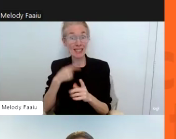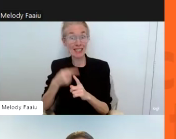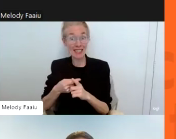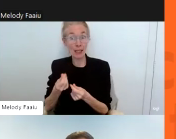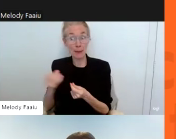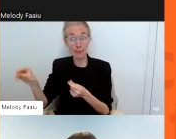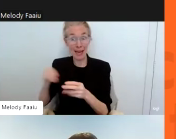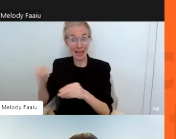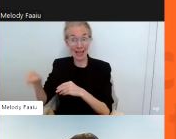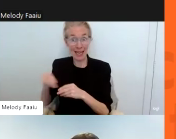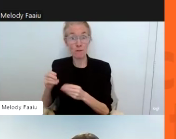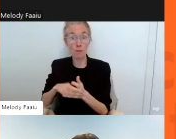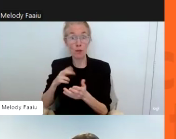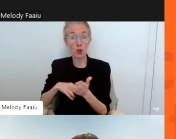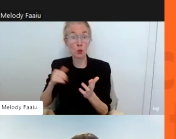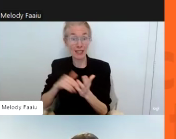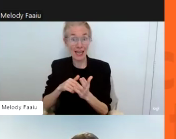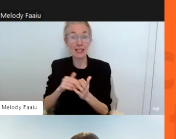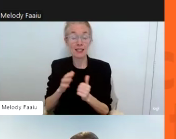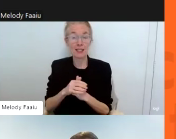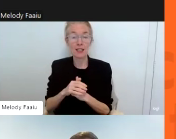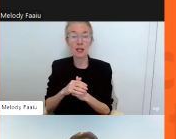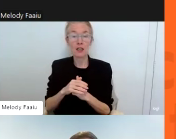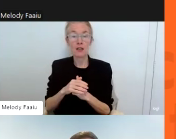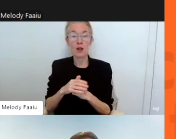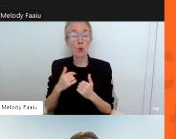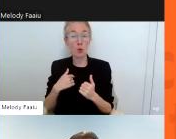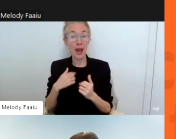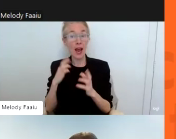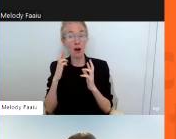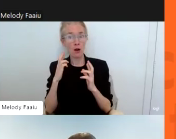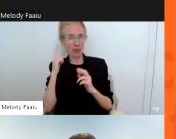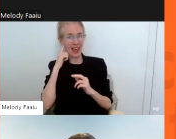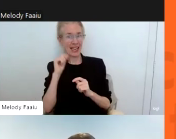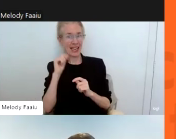Zealand, the average New Zealand person was more aware of the problems